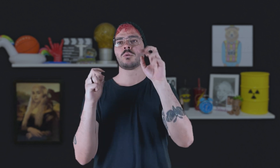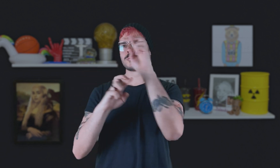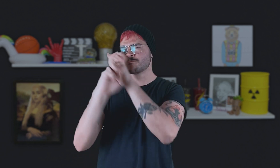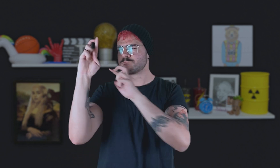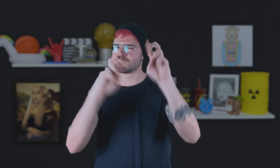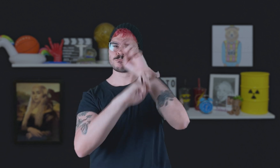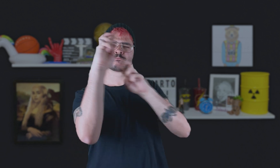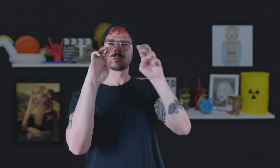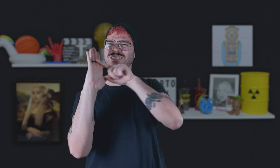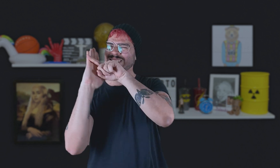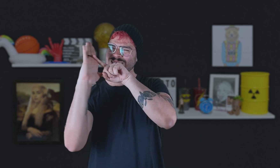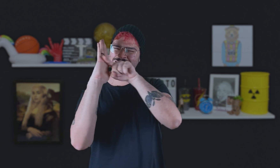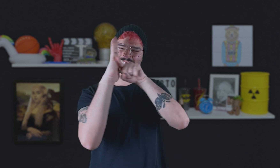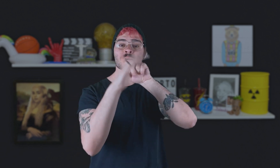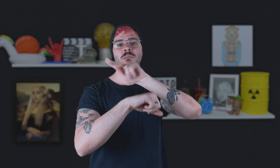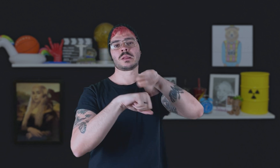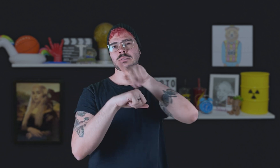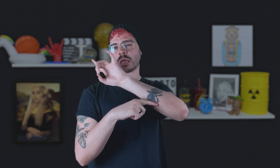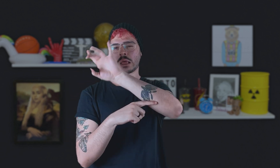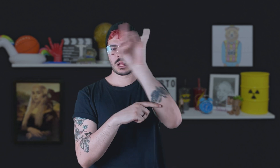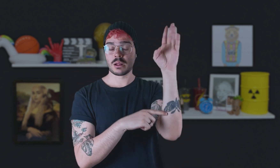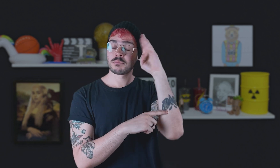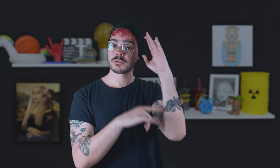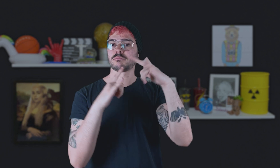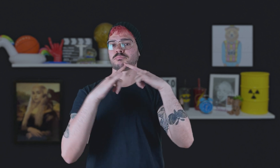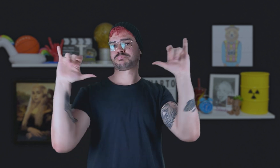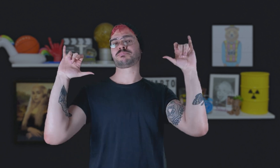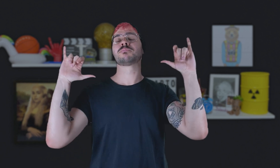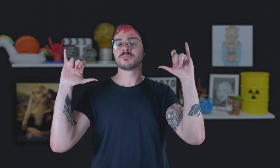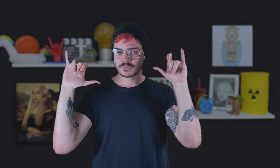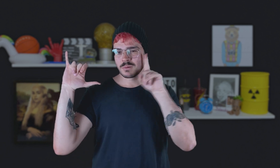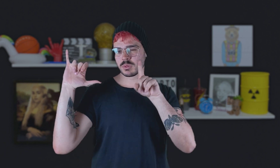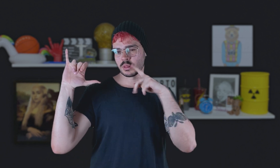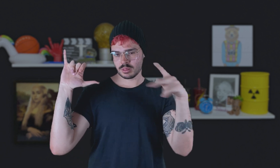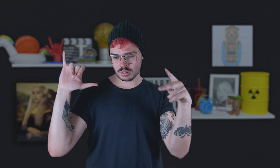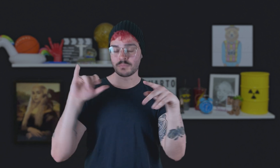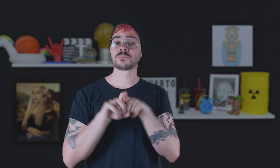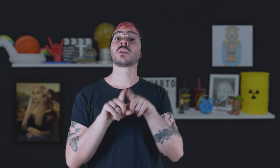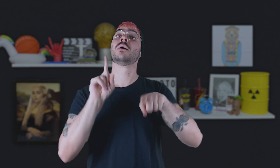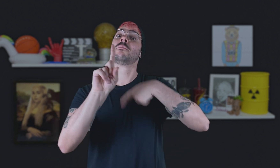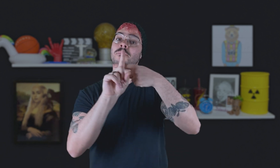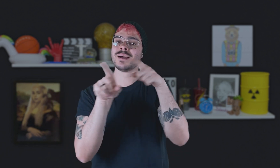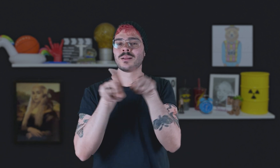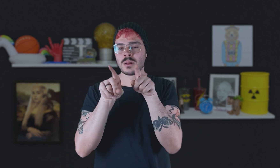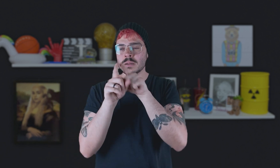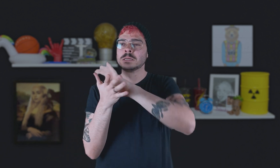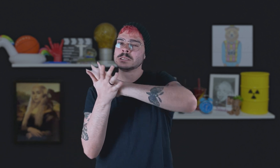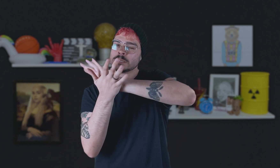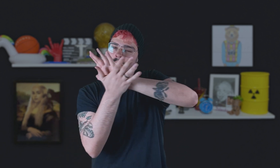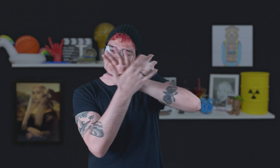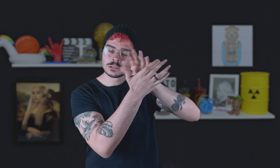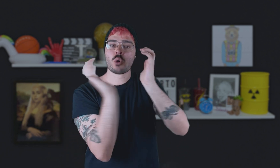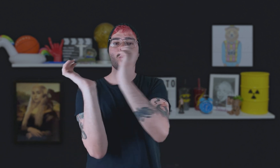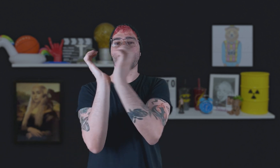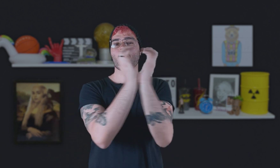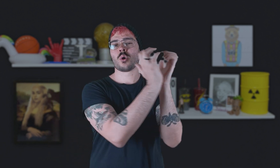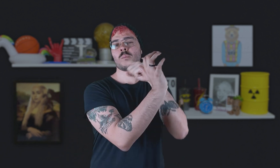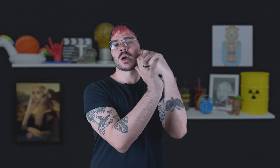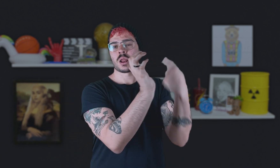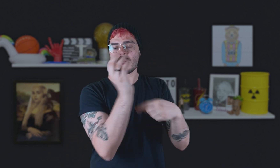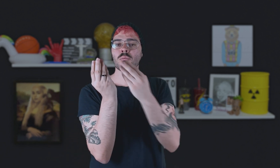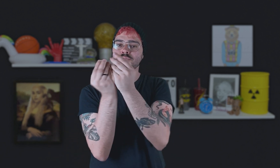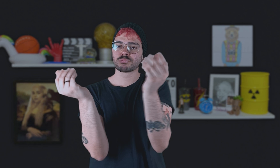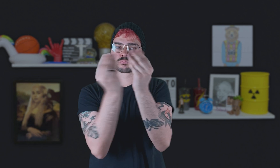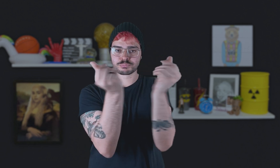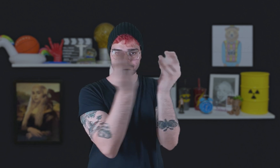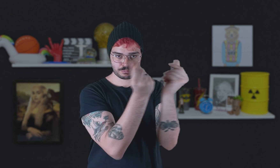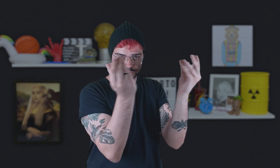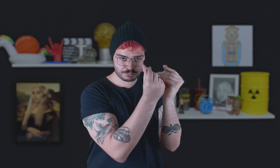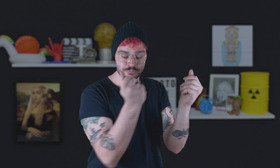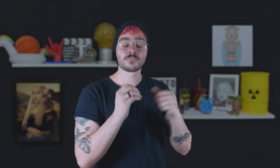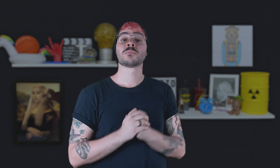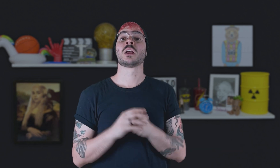was to spy on enemy countries to fight the Soviets